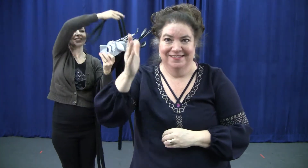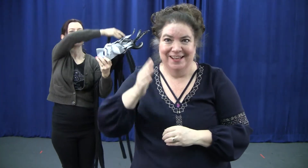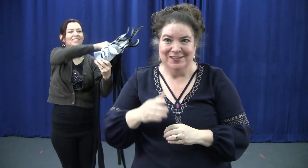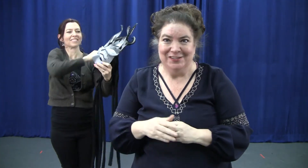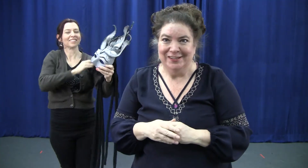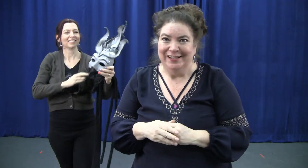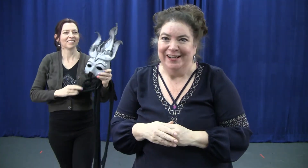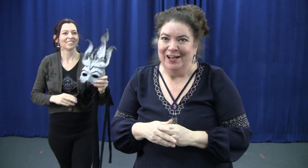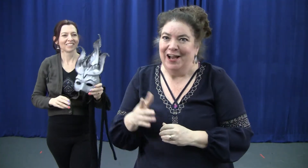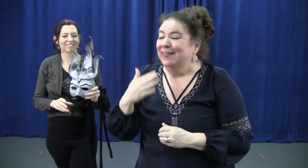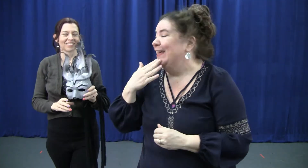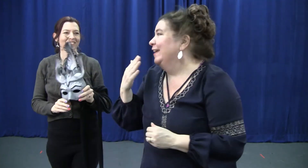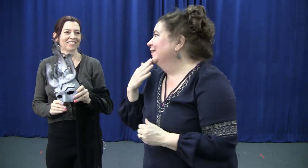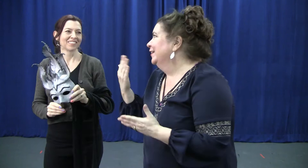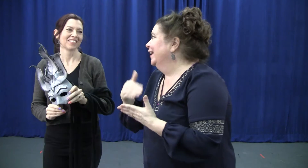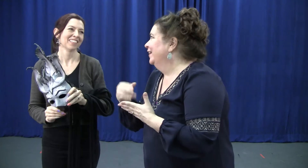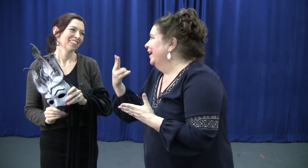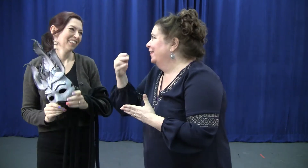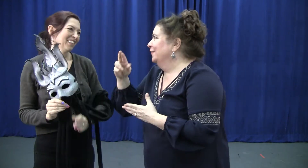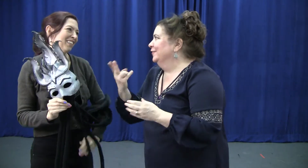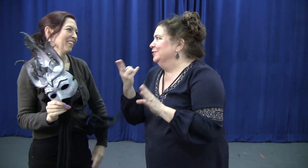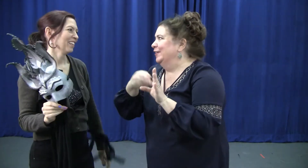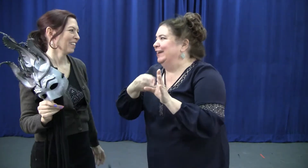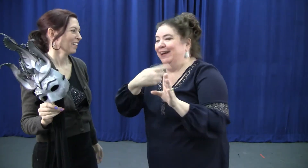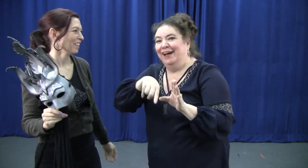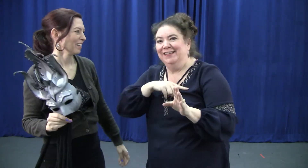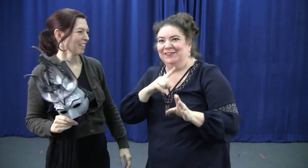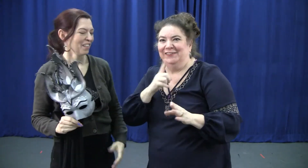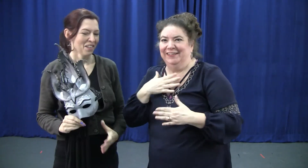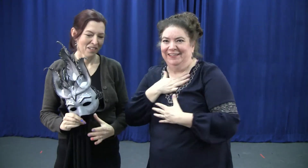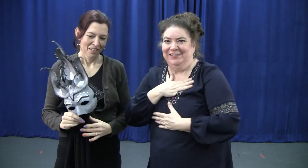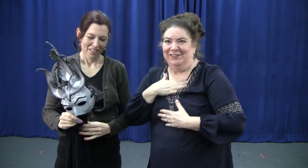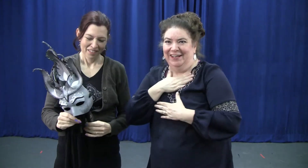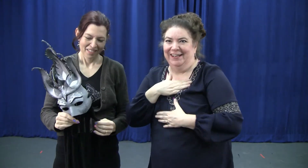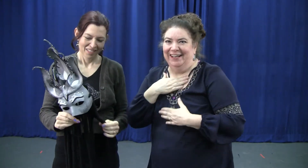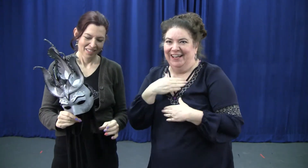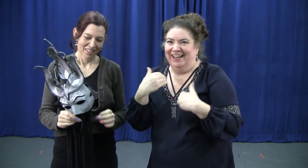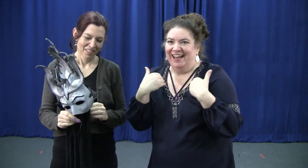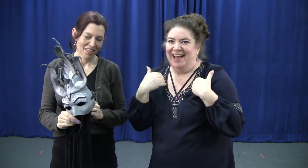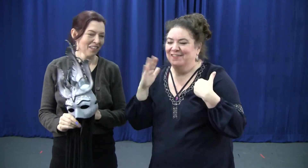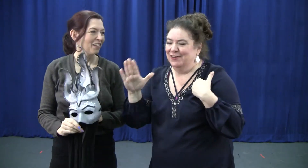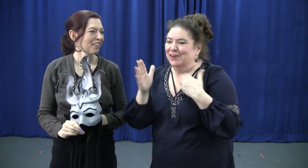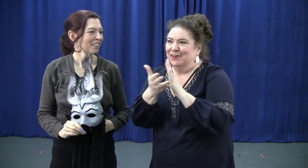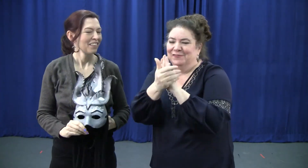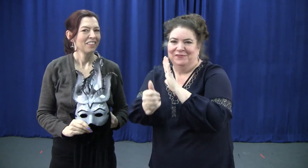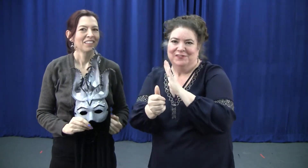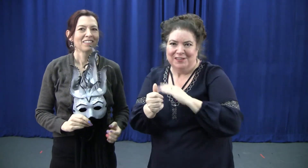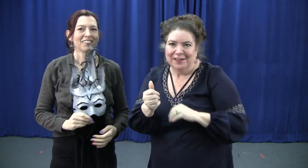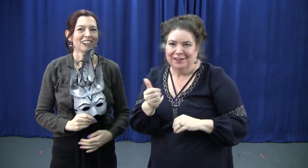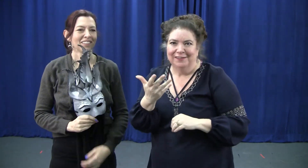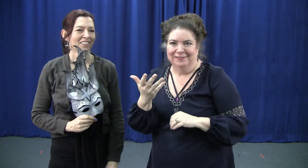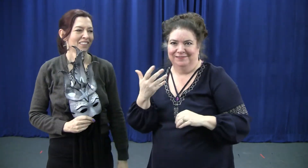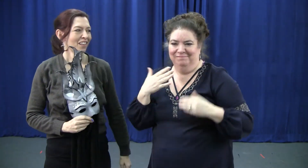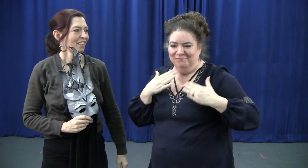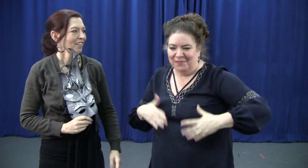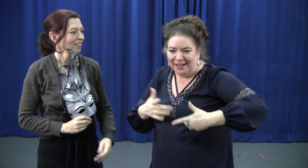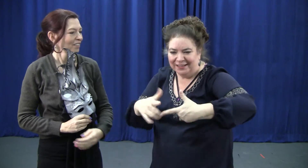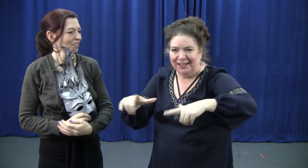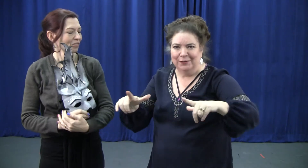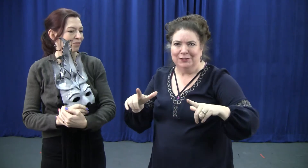lecture. Thank you again Heather for joining us. We really enjoy having her skill, body language..